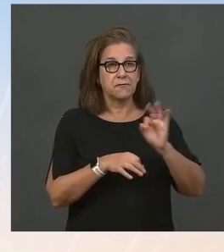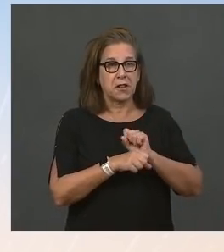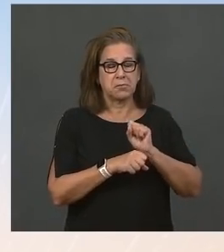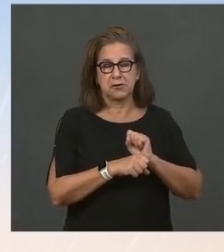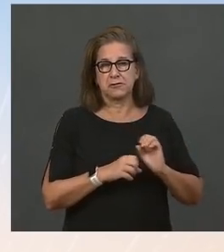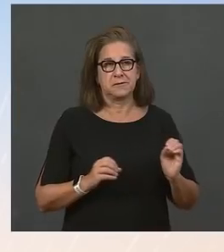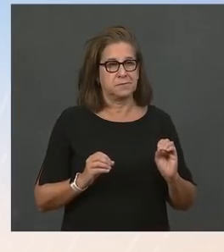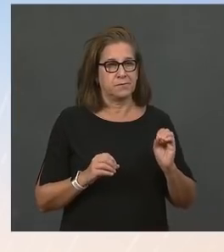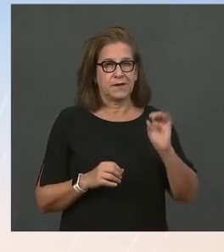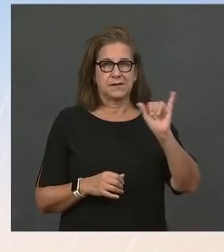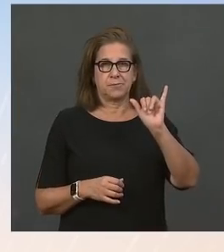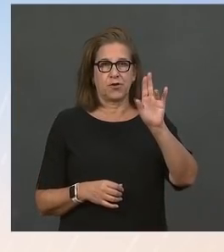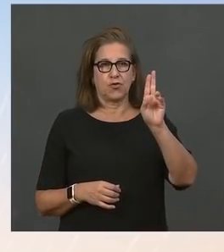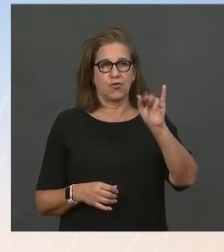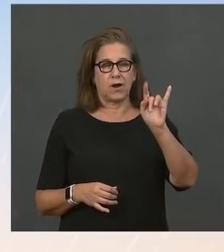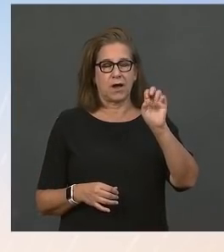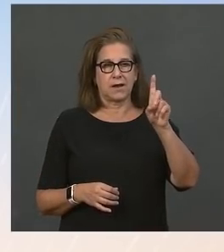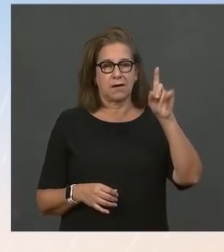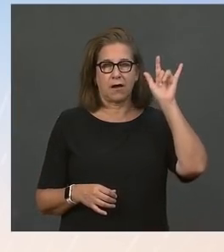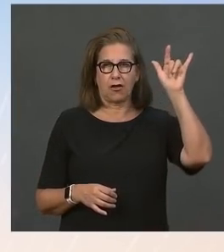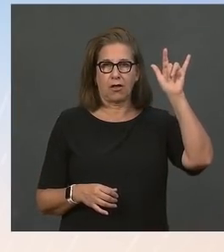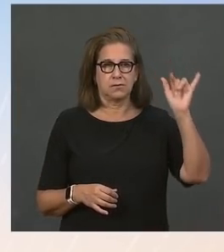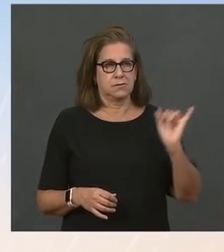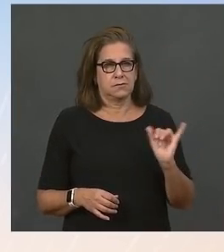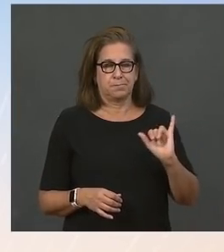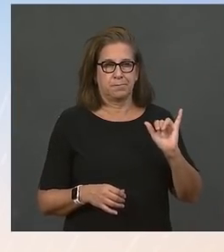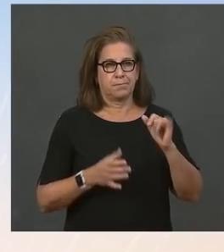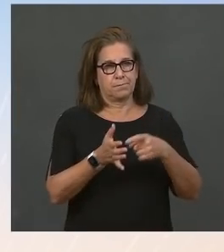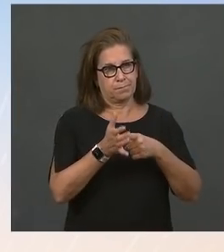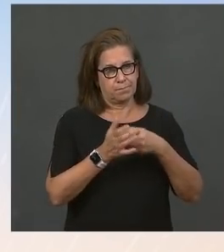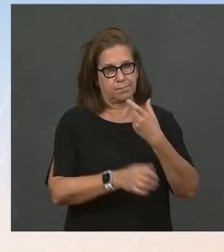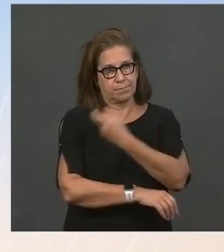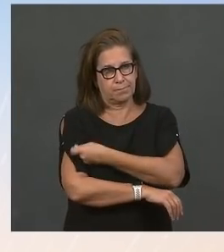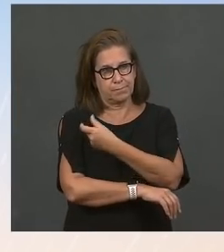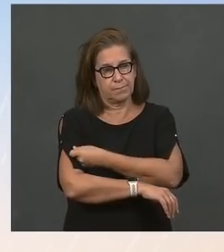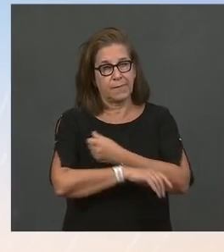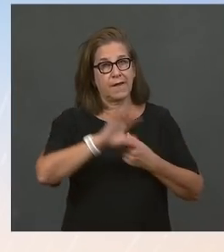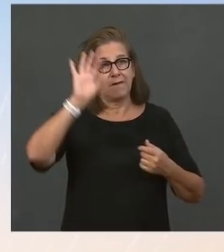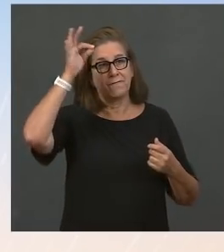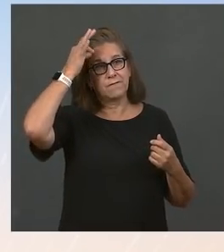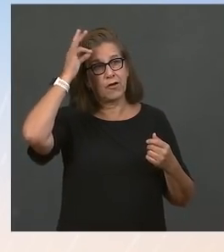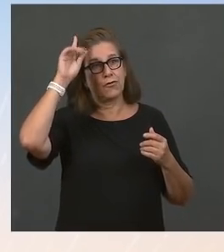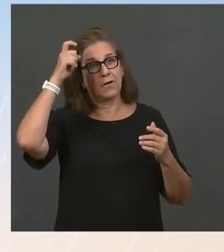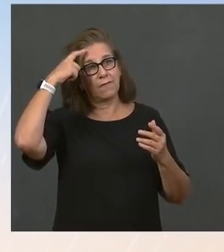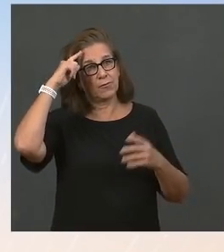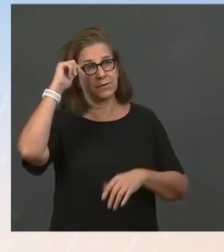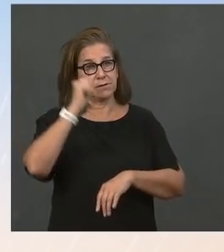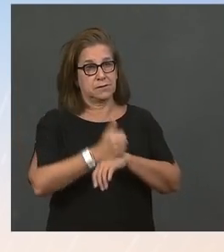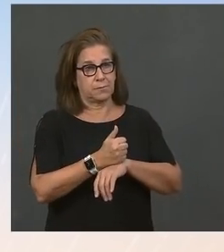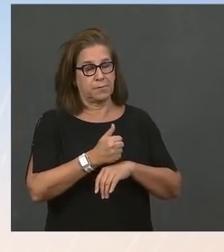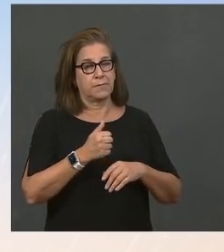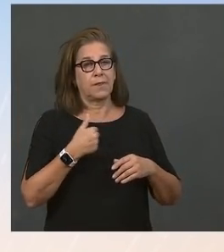And as we've also said: As we work to implement these federal employee requirements, the first step is not firings; it's actually education and counseling.